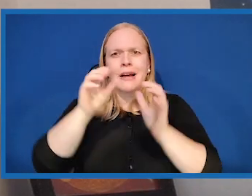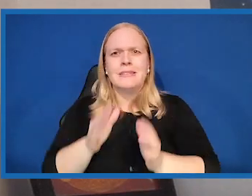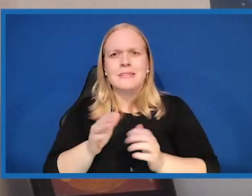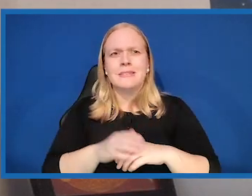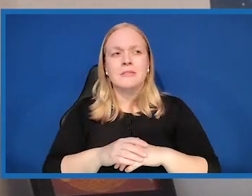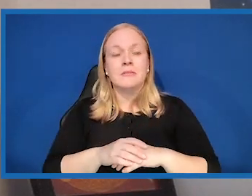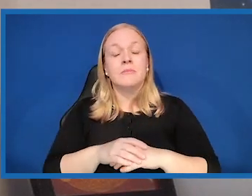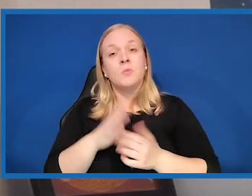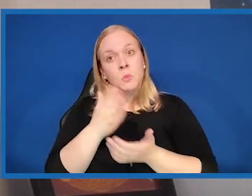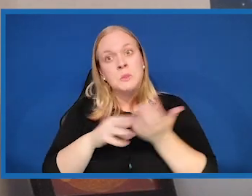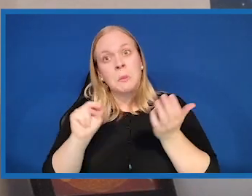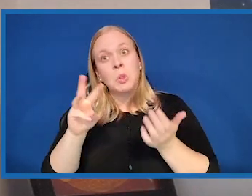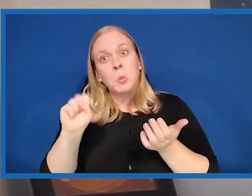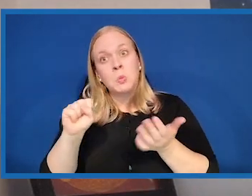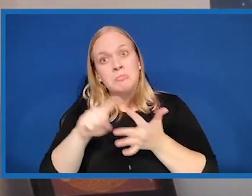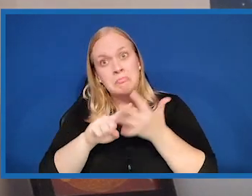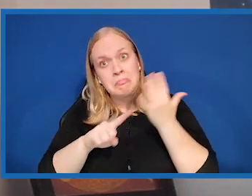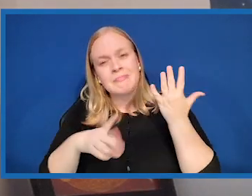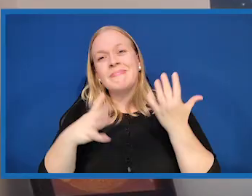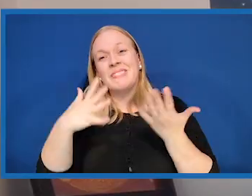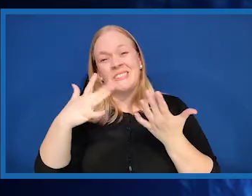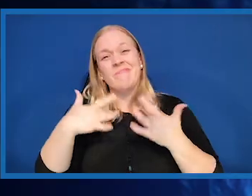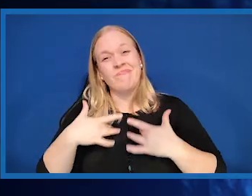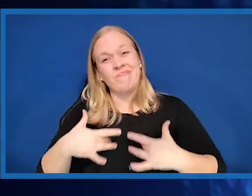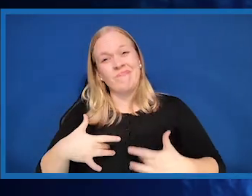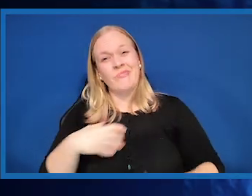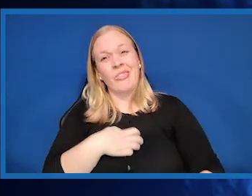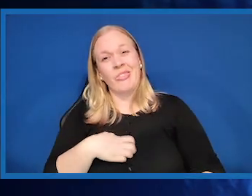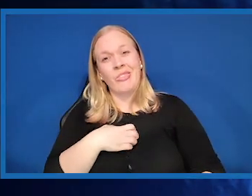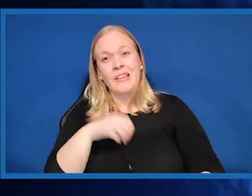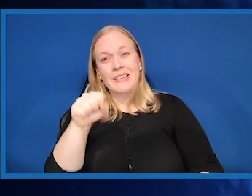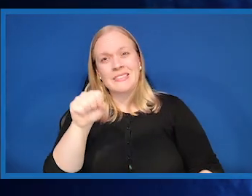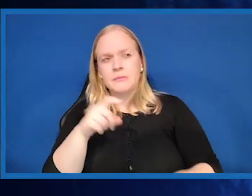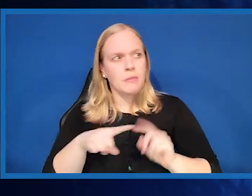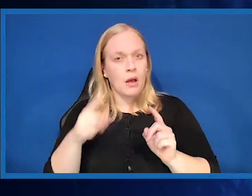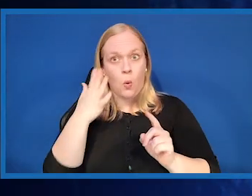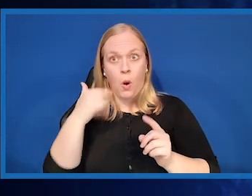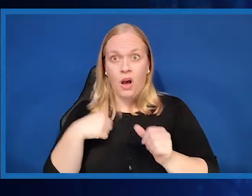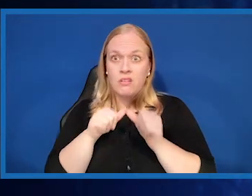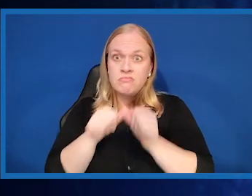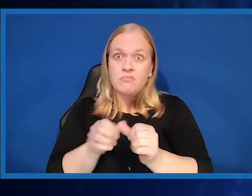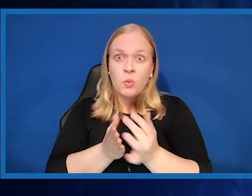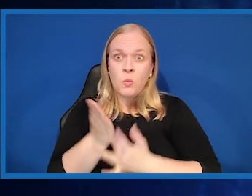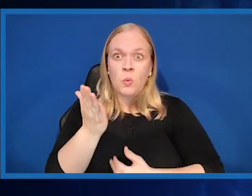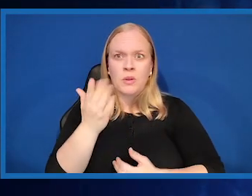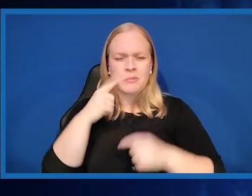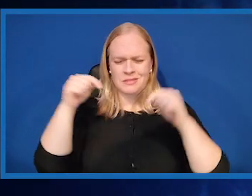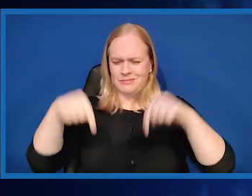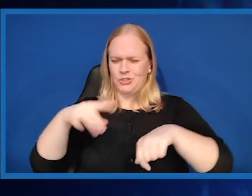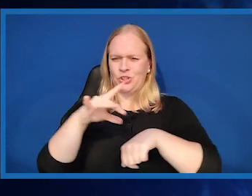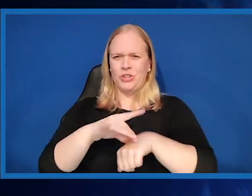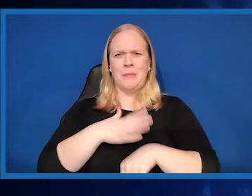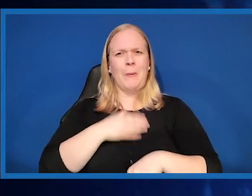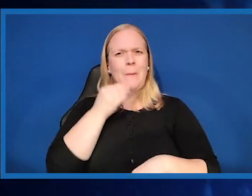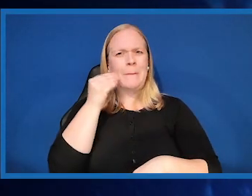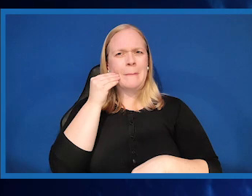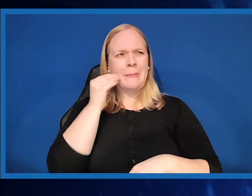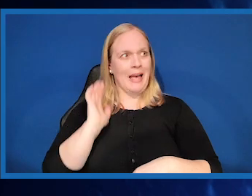BUT-BUT THERE'S TWO REASONS WHY I KEEP ON DOING IT. FIRST, THIS IS OUR HOME, THIS IS THE ONLY HOME WE HAVE, THERE'S NO OTHER PLANET THAT WE KNOW OF